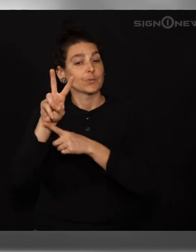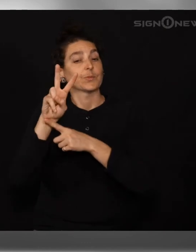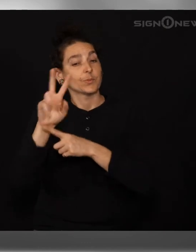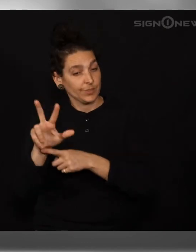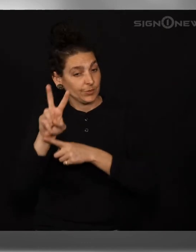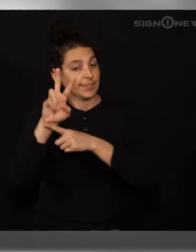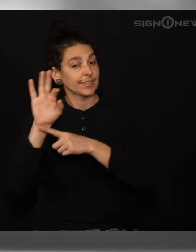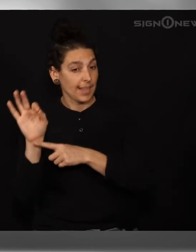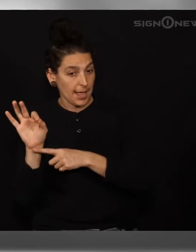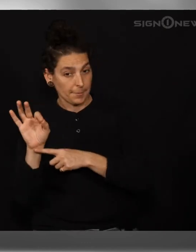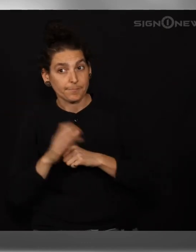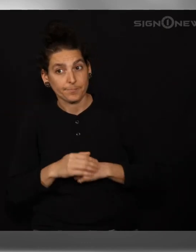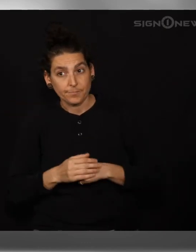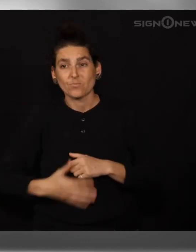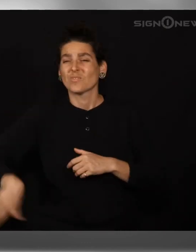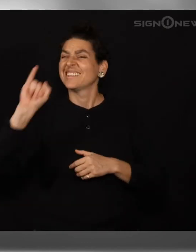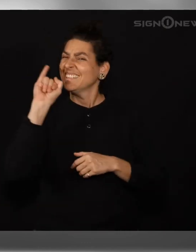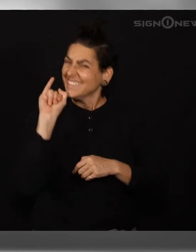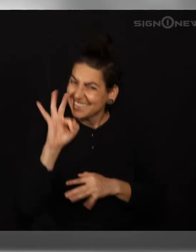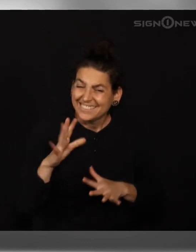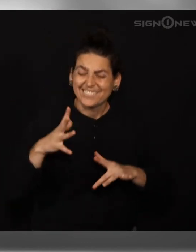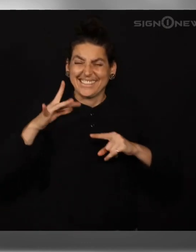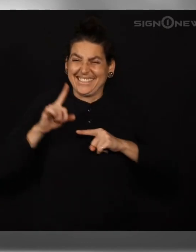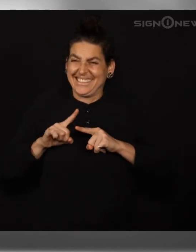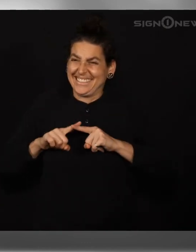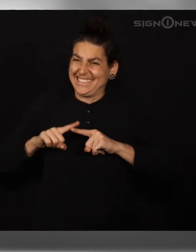If you cannot get the help you need,